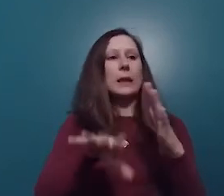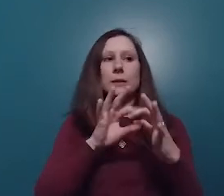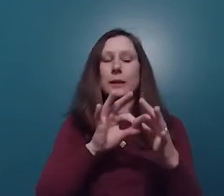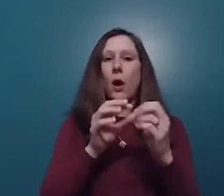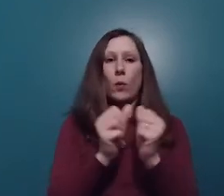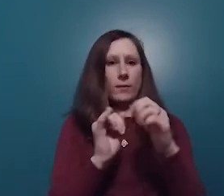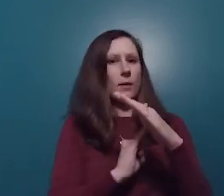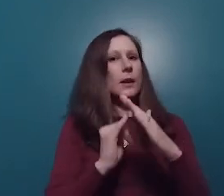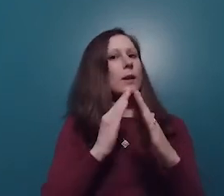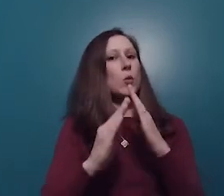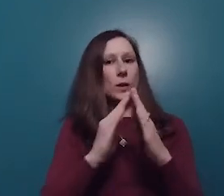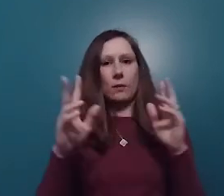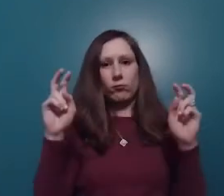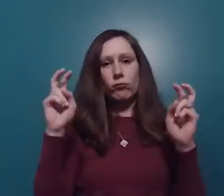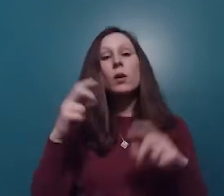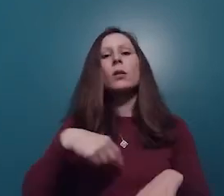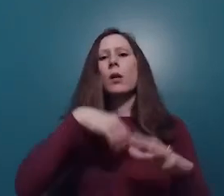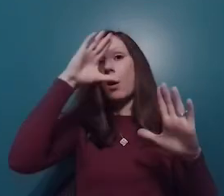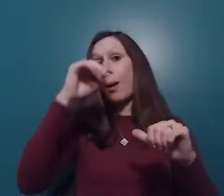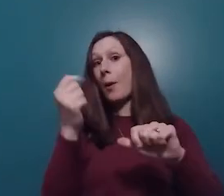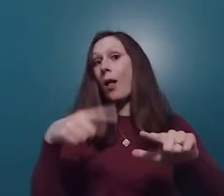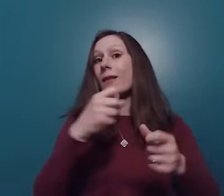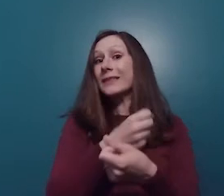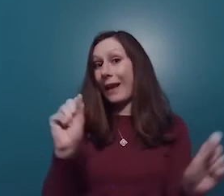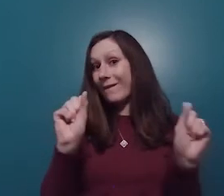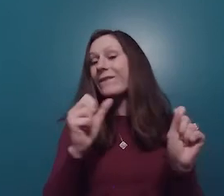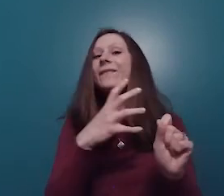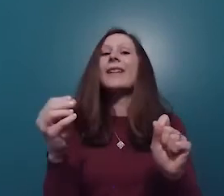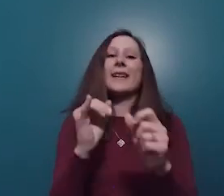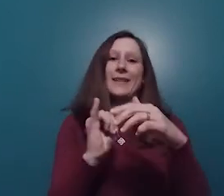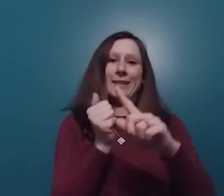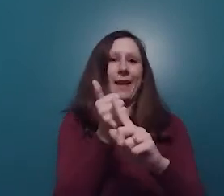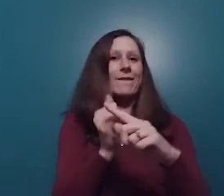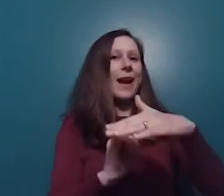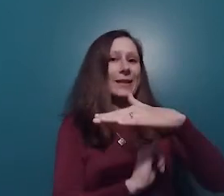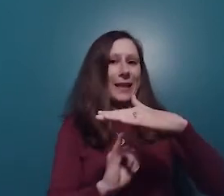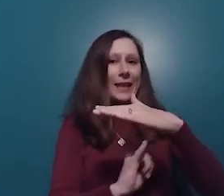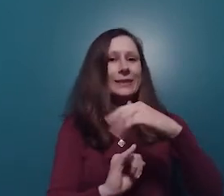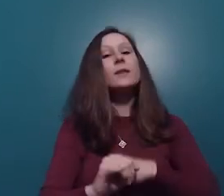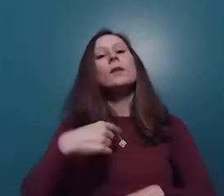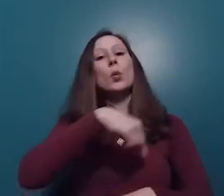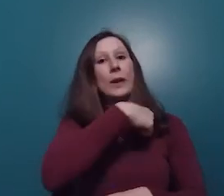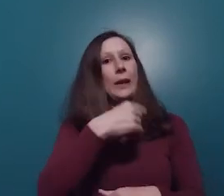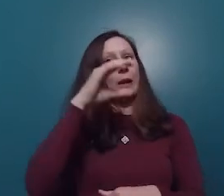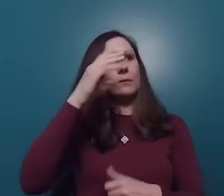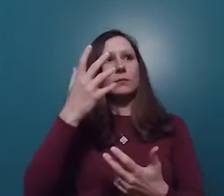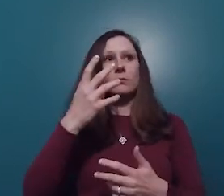Open Access: Connecting with Isolated Communities. We hope you are all safe and you are all self isolating. As many of